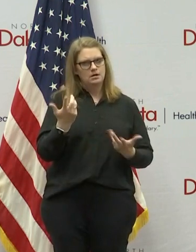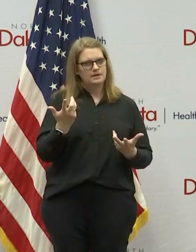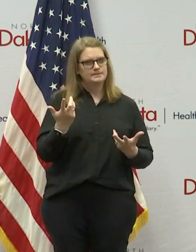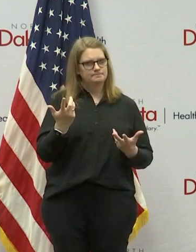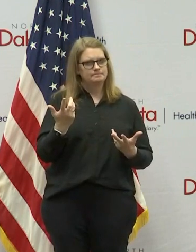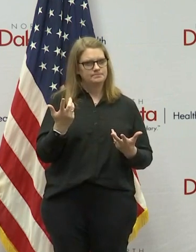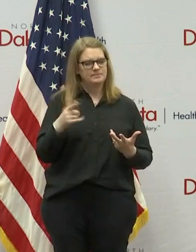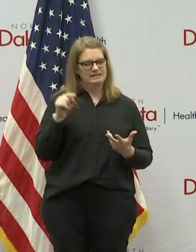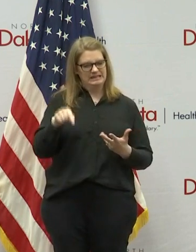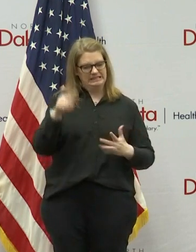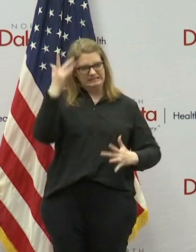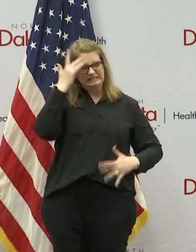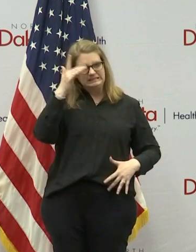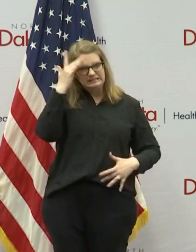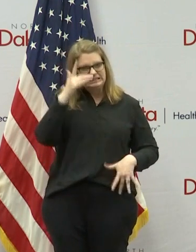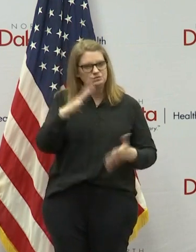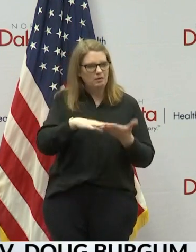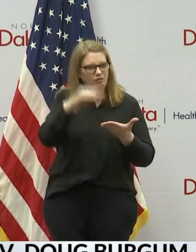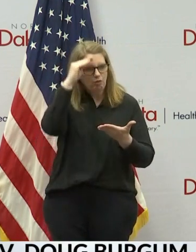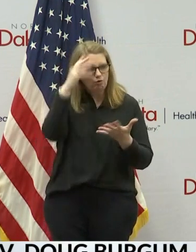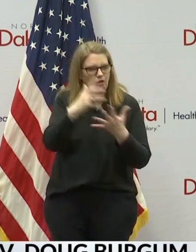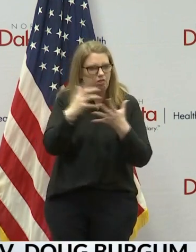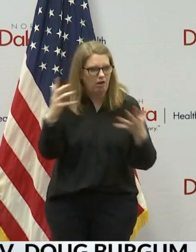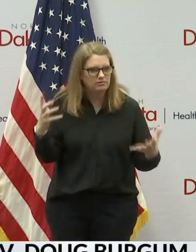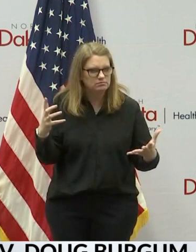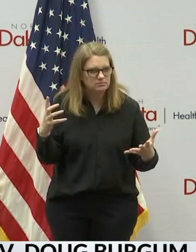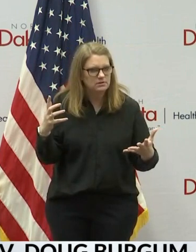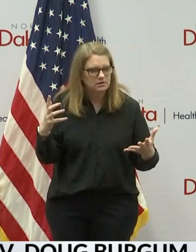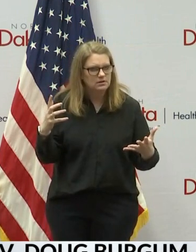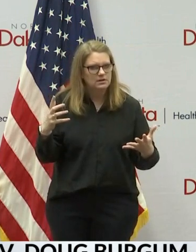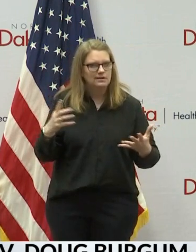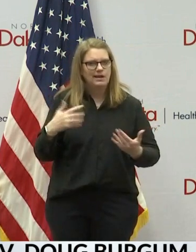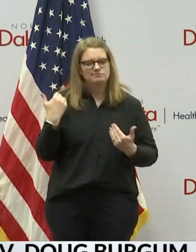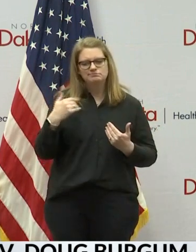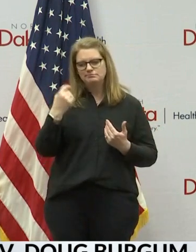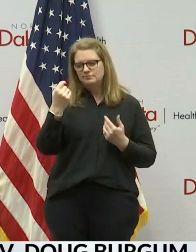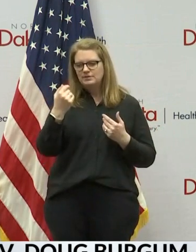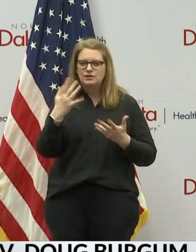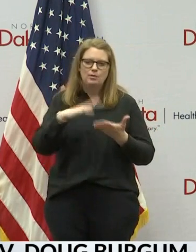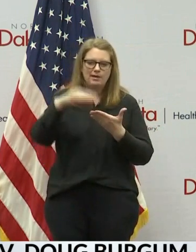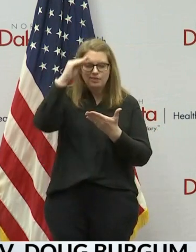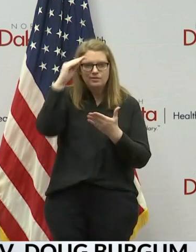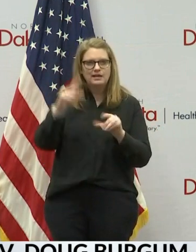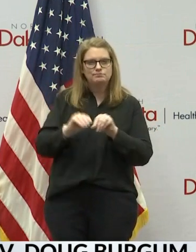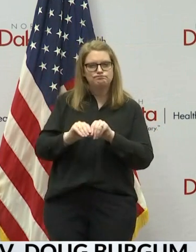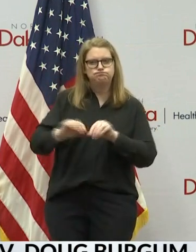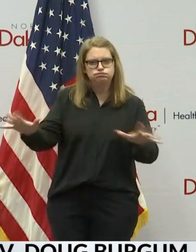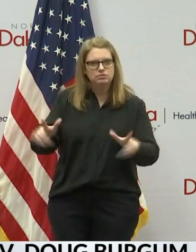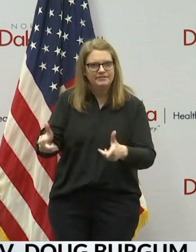THIS WHOLE EFFORT BEGAN ON MARCH 11th, WE LEARNED A LOT ABOUT